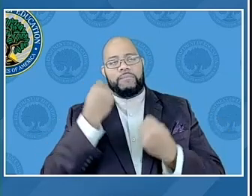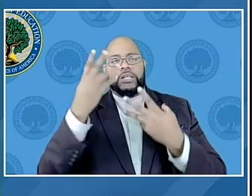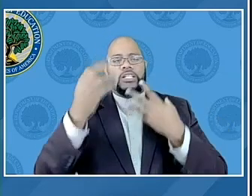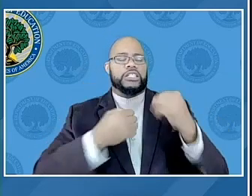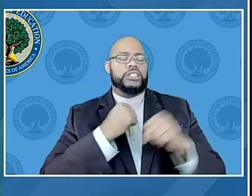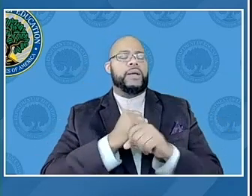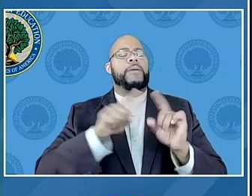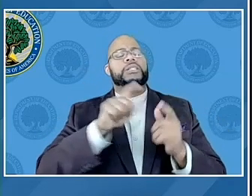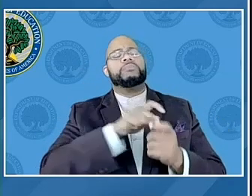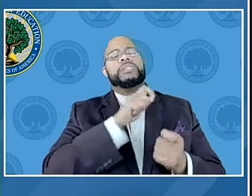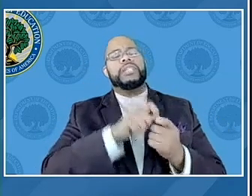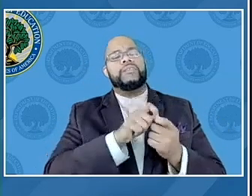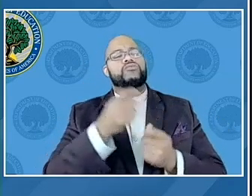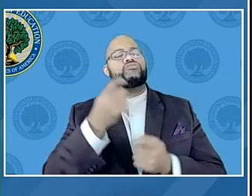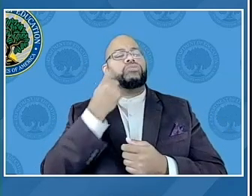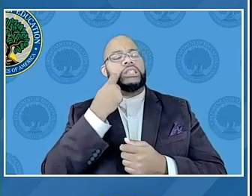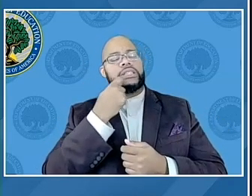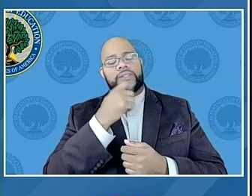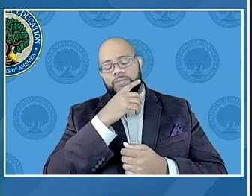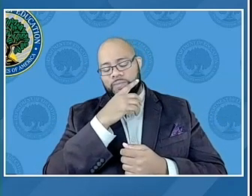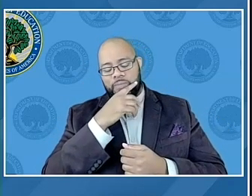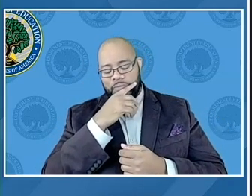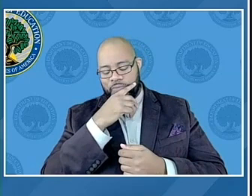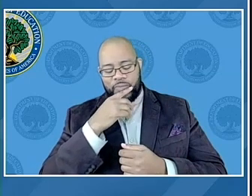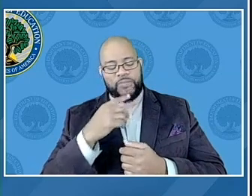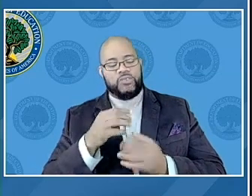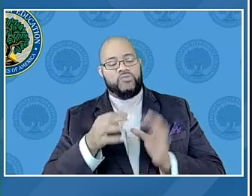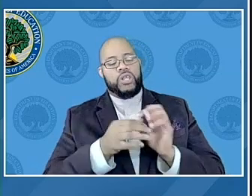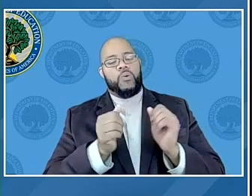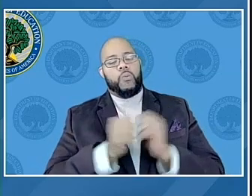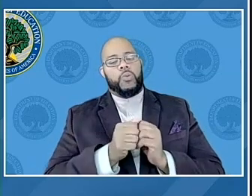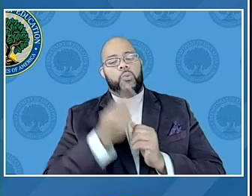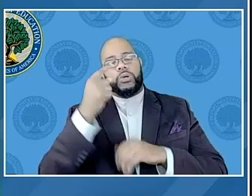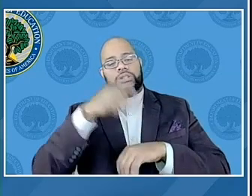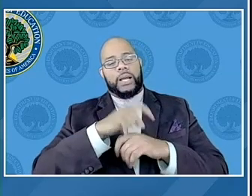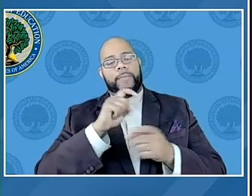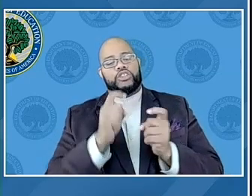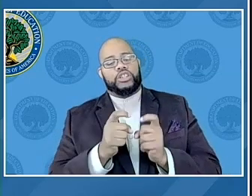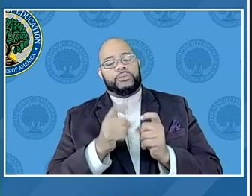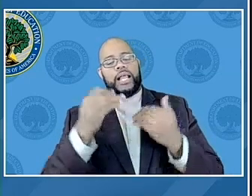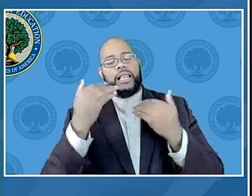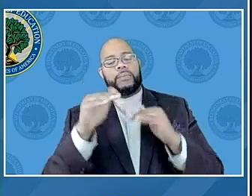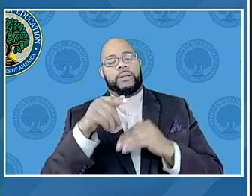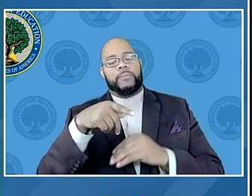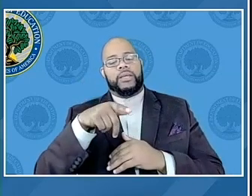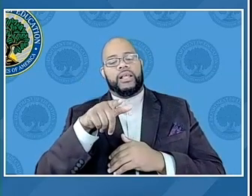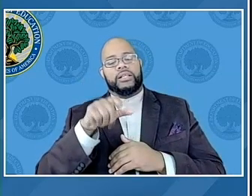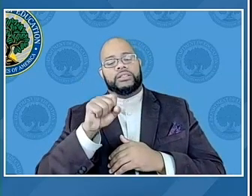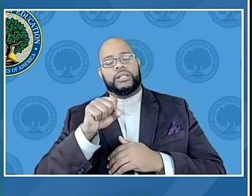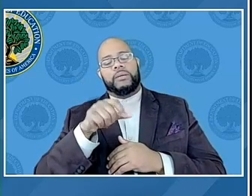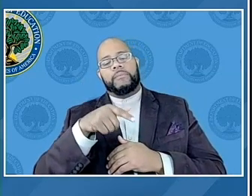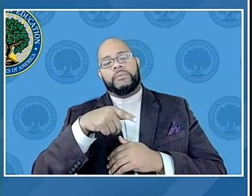recently related to the one-time adjustment and limited PSLF waiver, t here's been a lot of well-documented